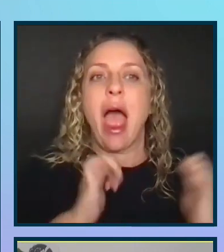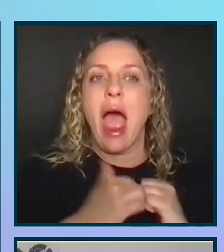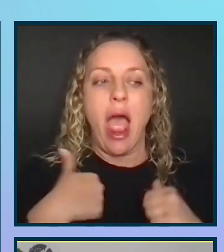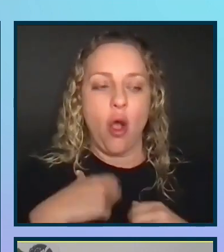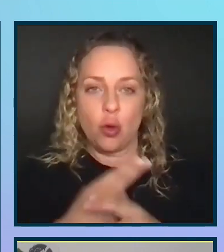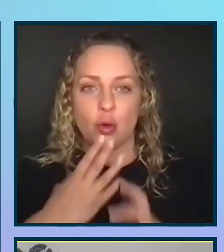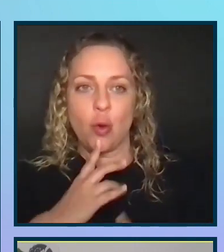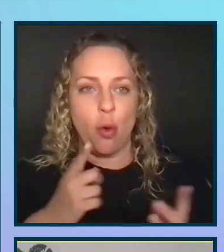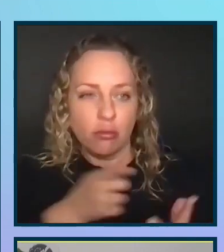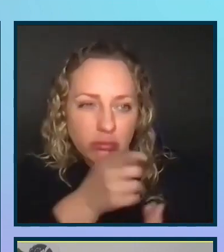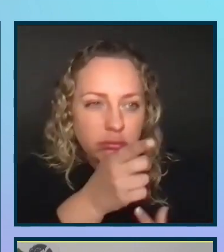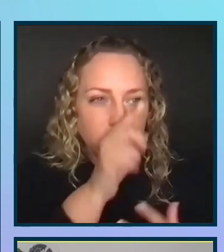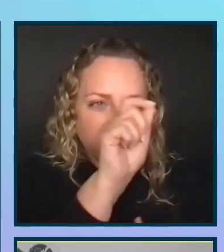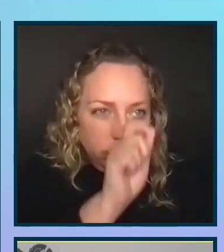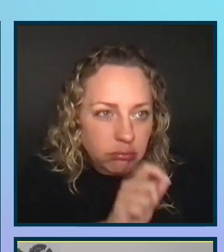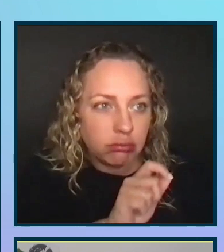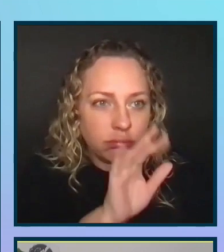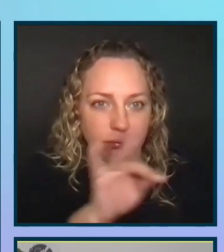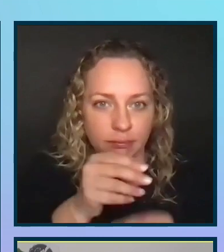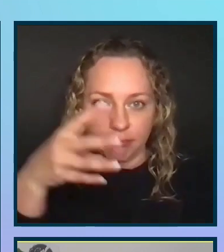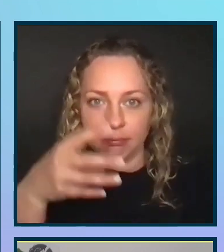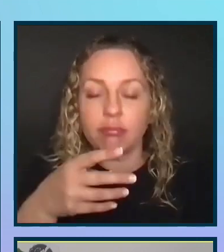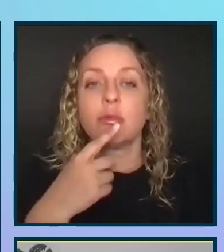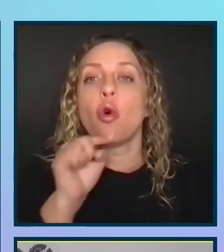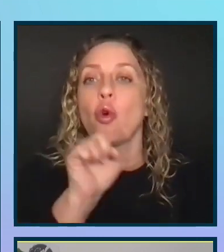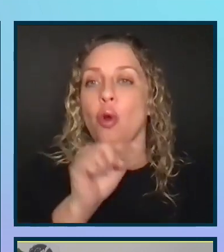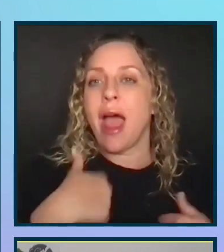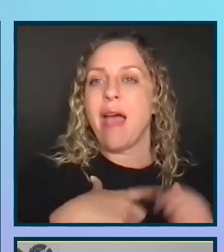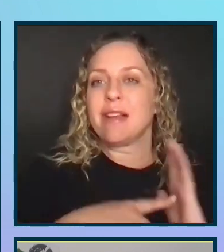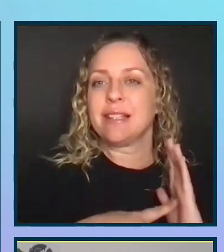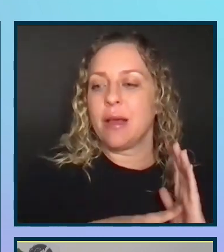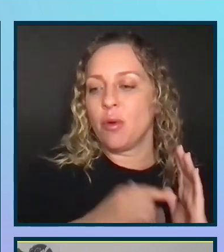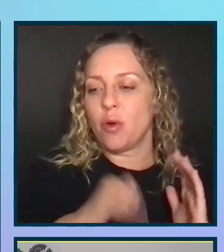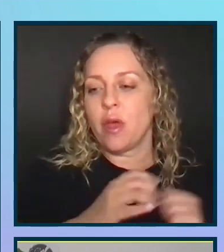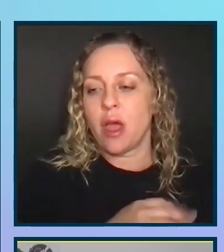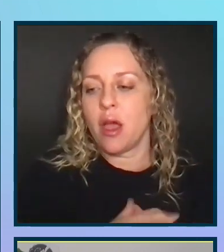and when they use a tabulation key. So here, I have an example with a form that is on two columns